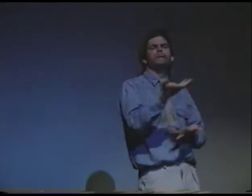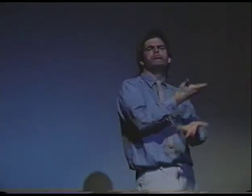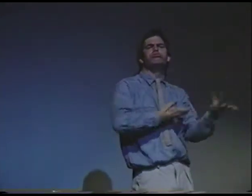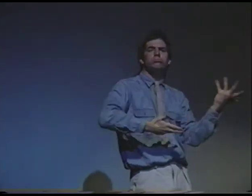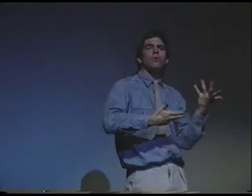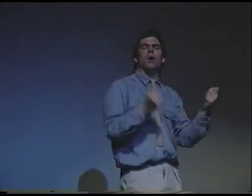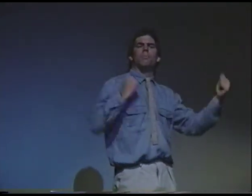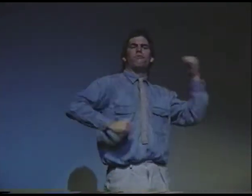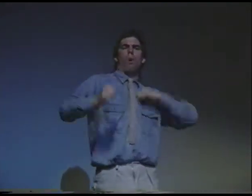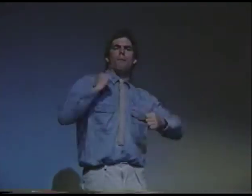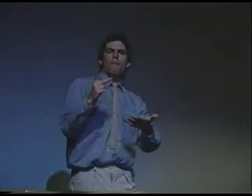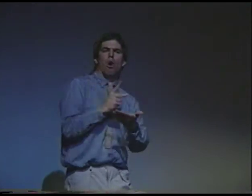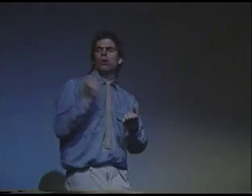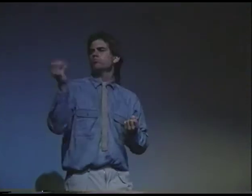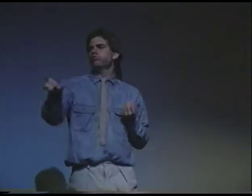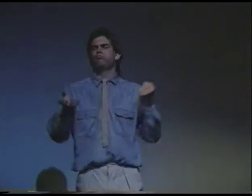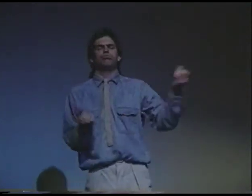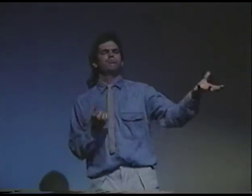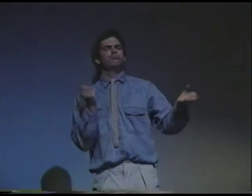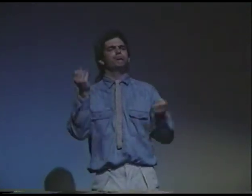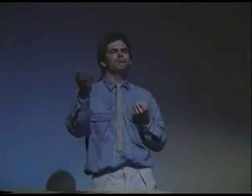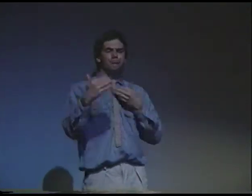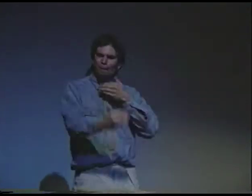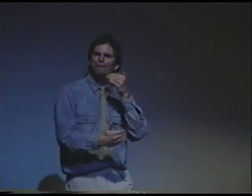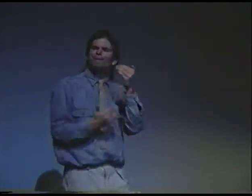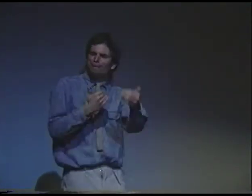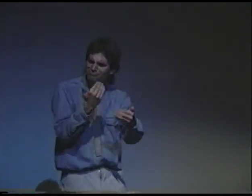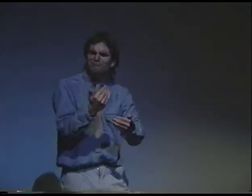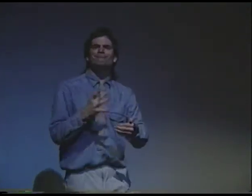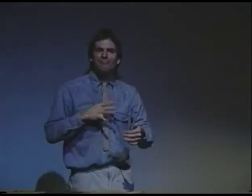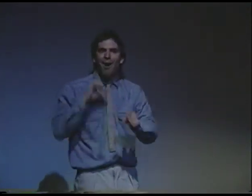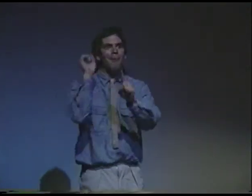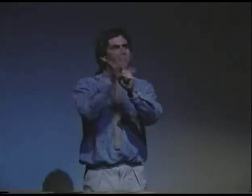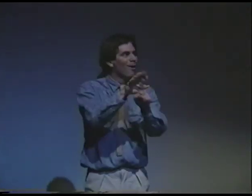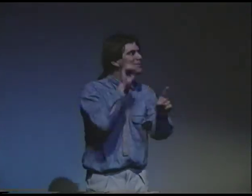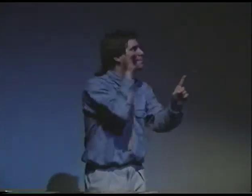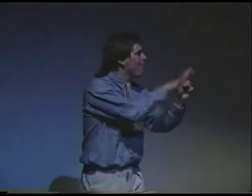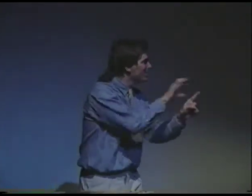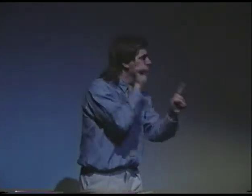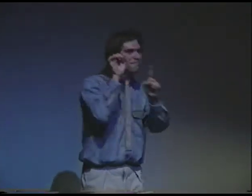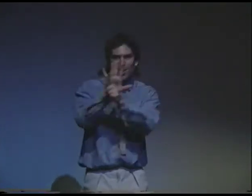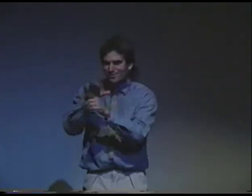And we used to perform here in the student bar in NTID